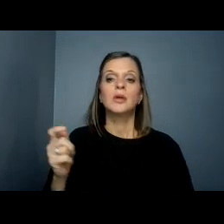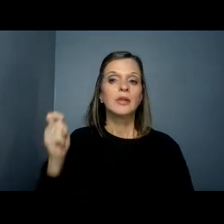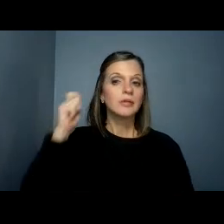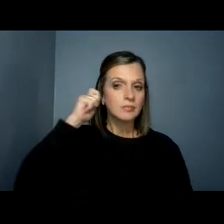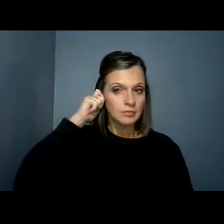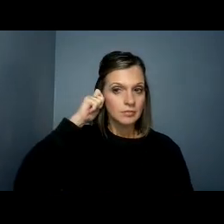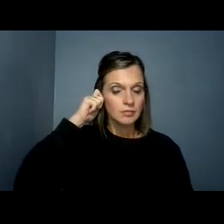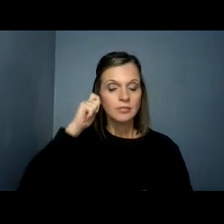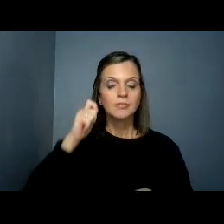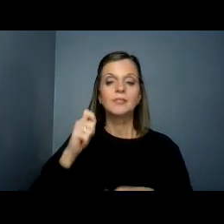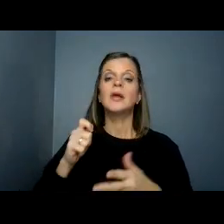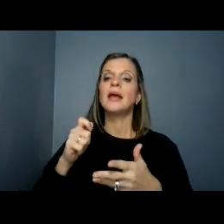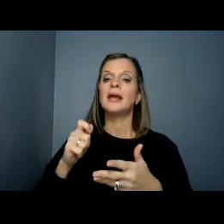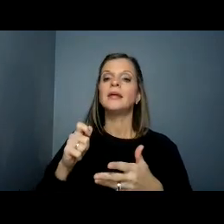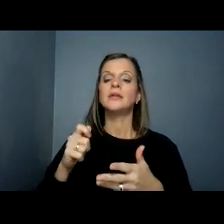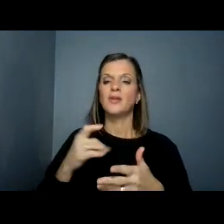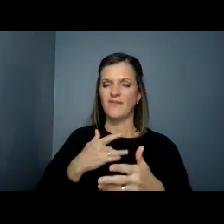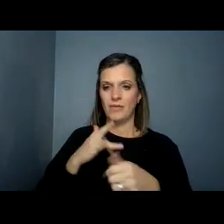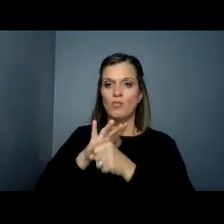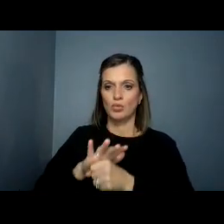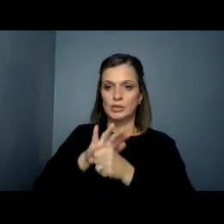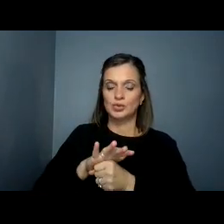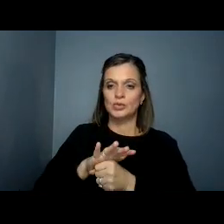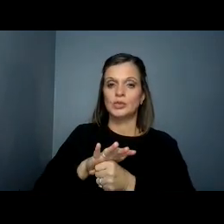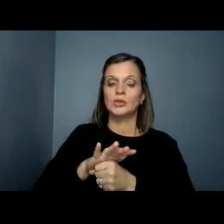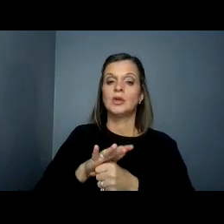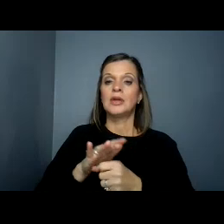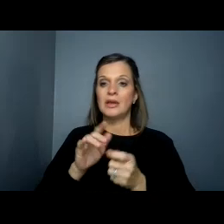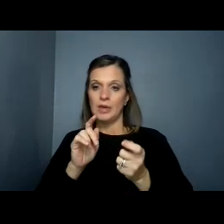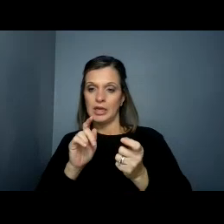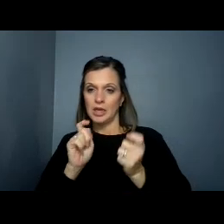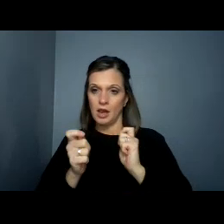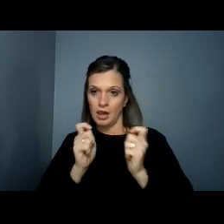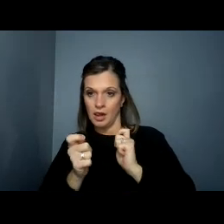change the pressure in the ear canal. And we can see how that middle ear is functioning.